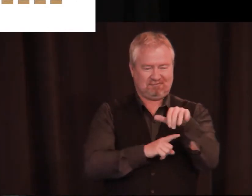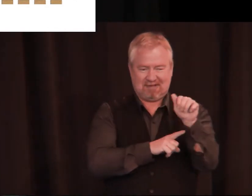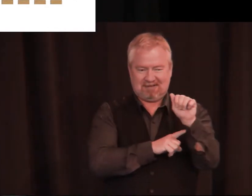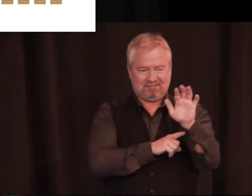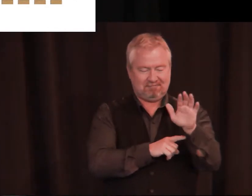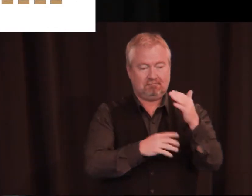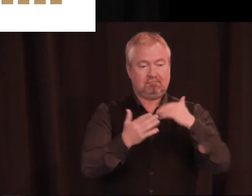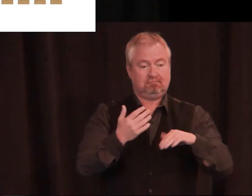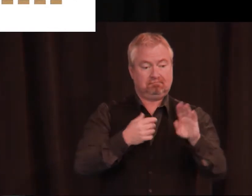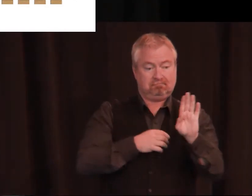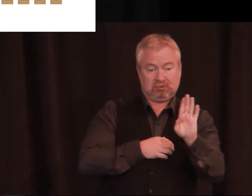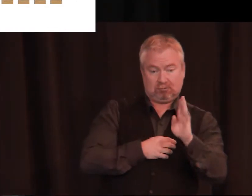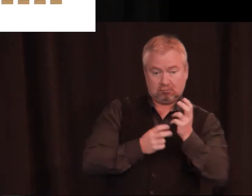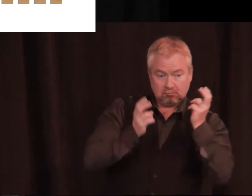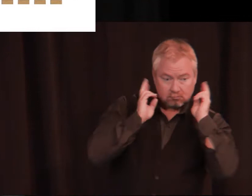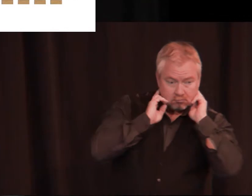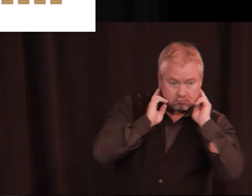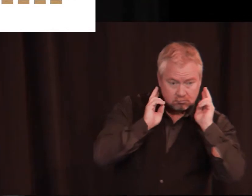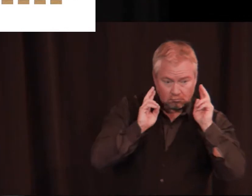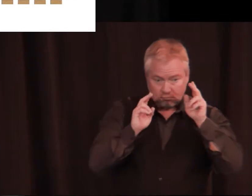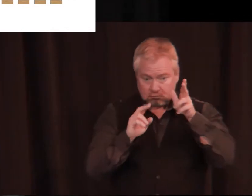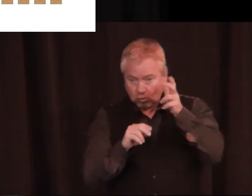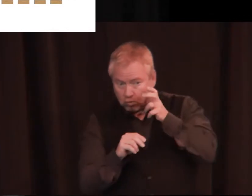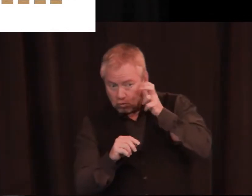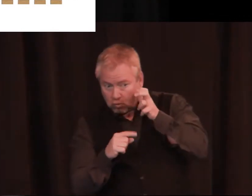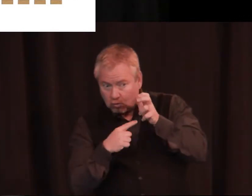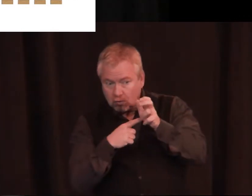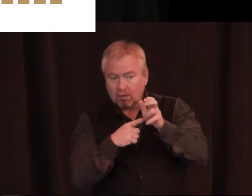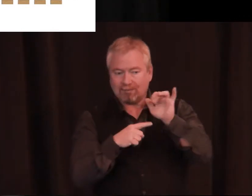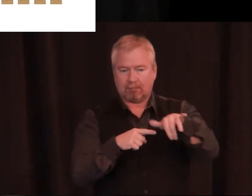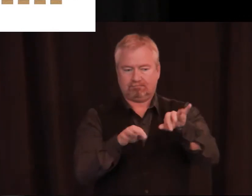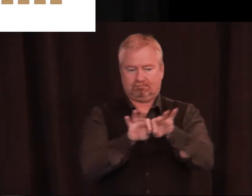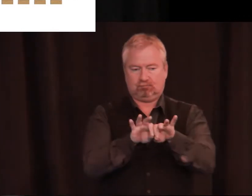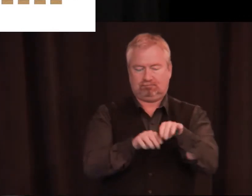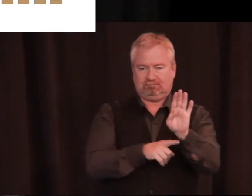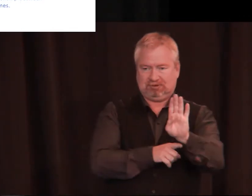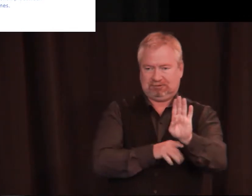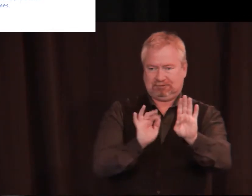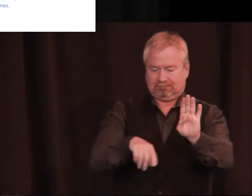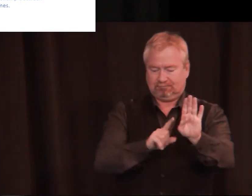and how much audibility they get from the hearing aids. Okay.